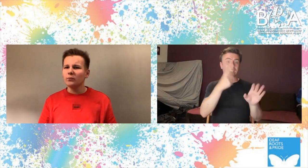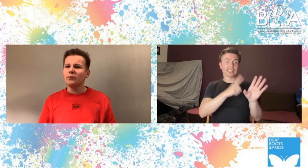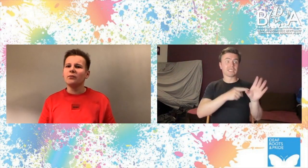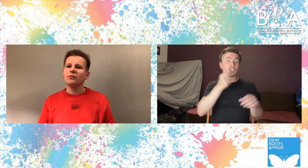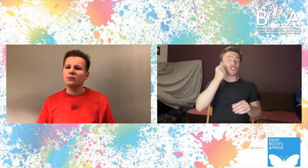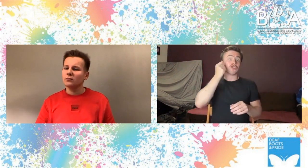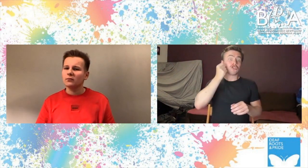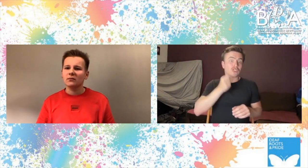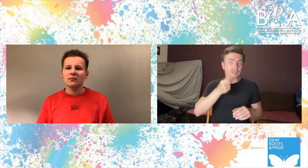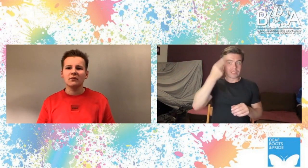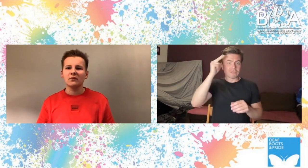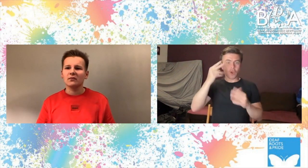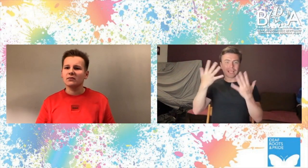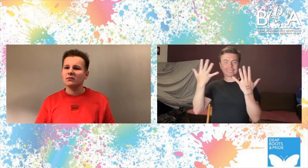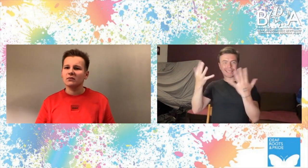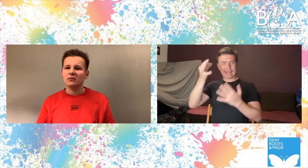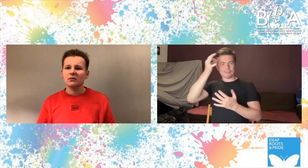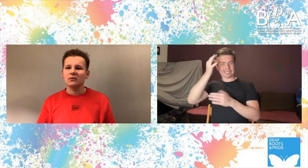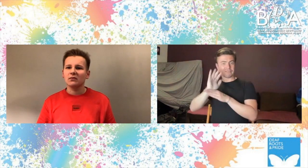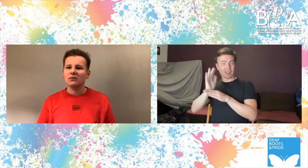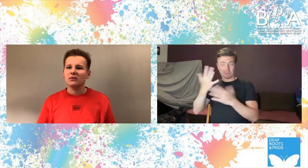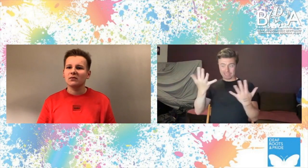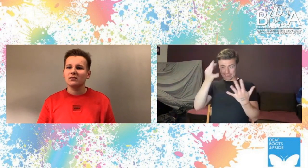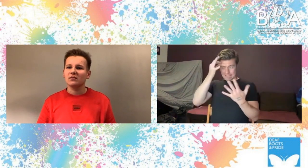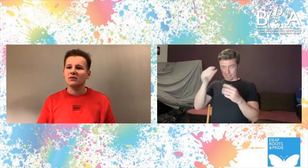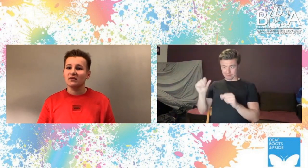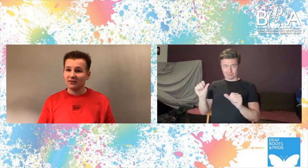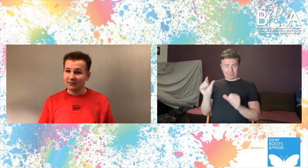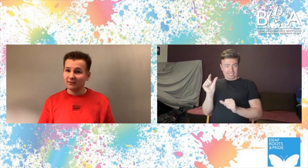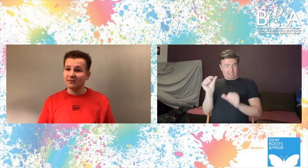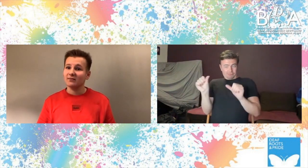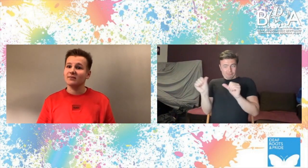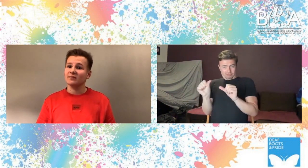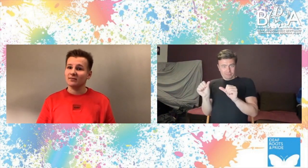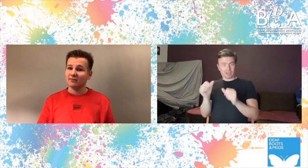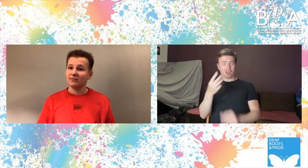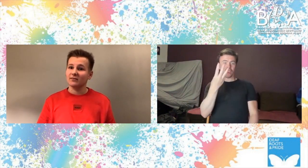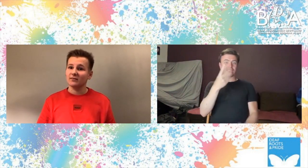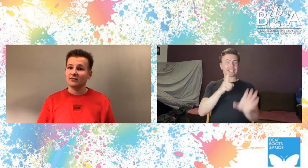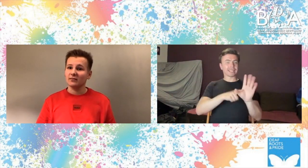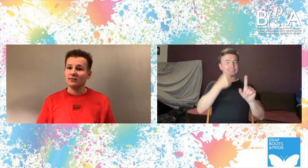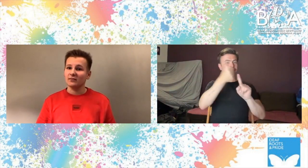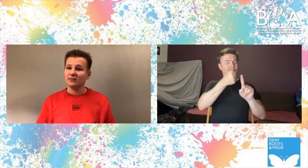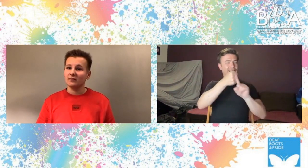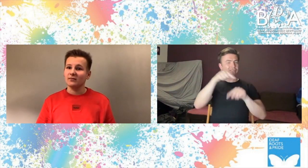Yes, three years, just for an 10 minute film. Three years of fighting to